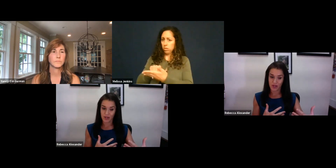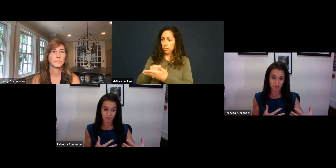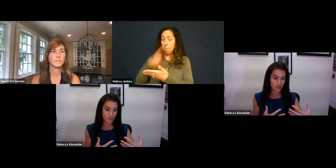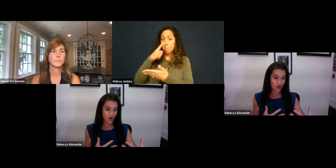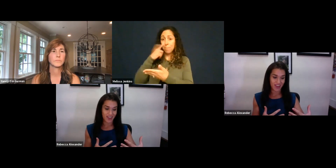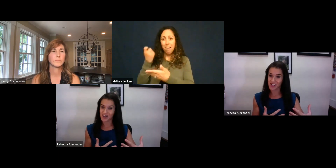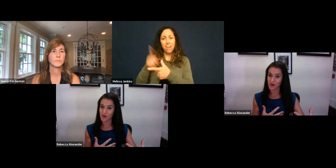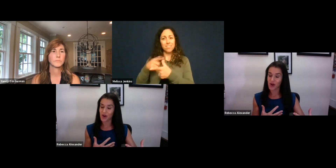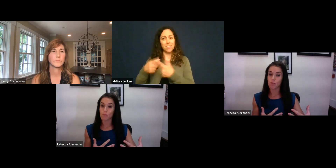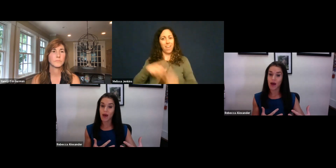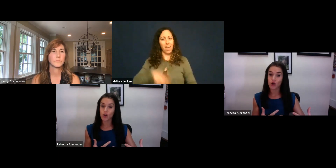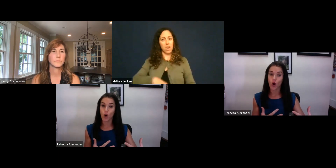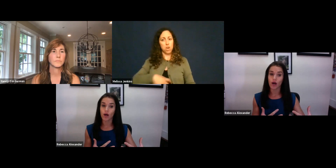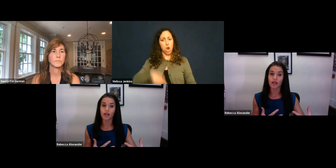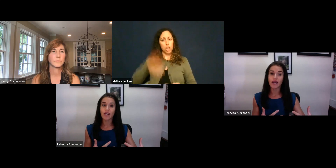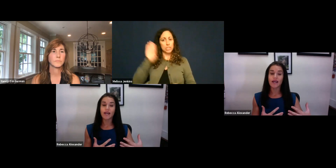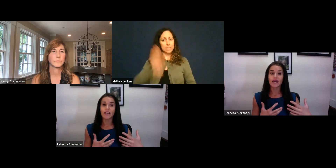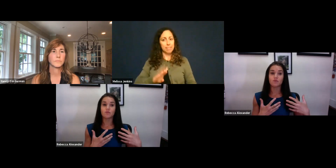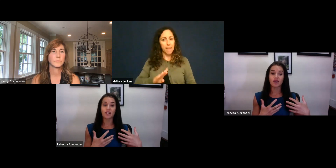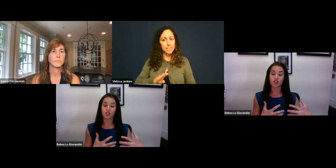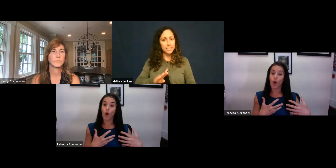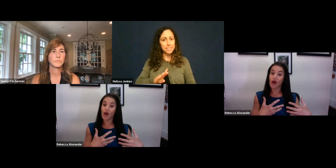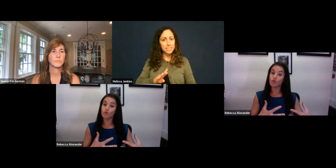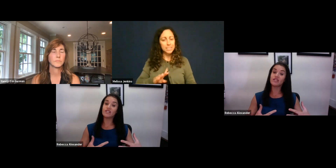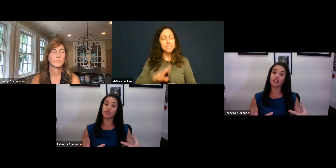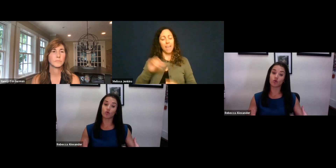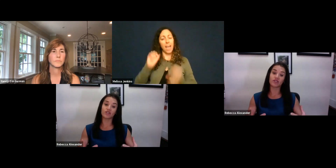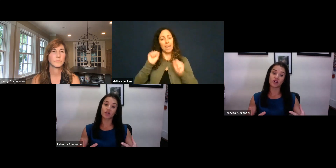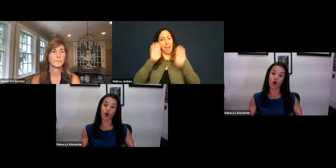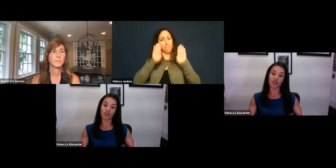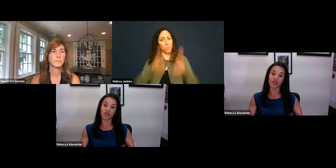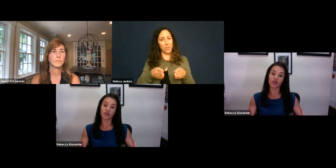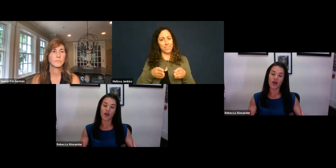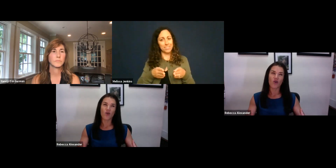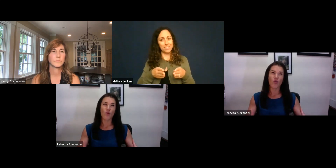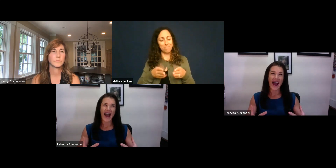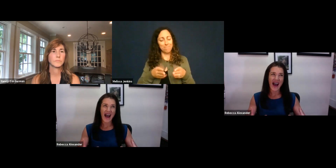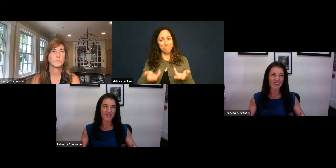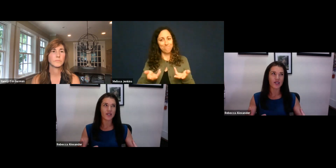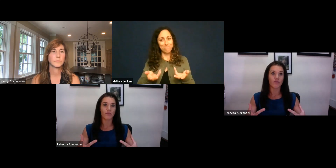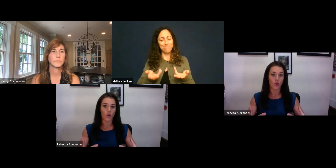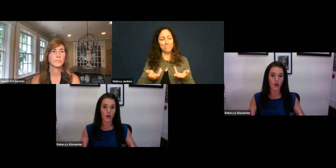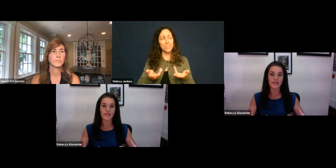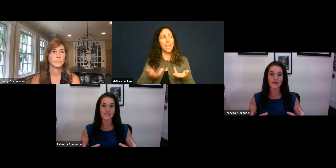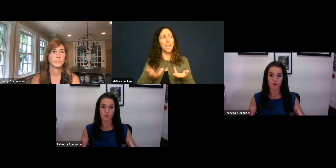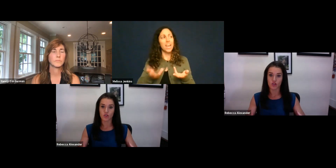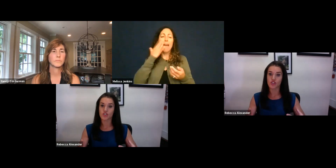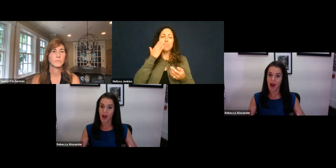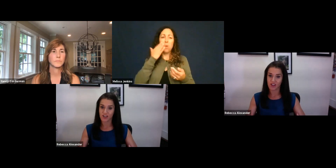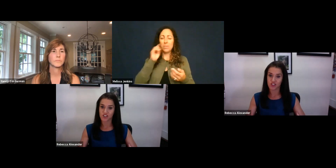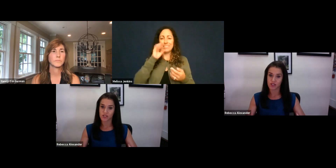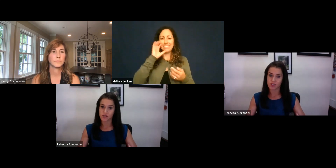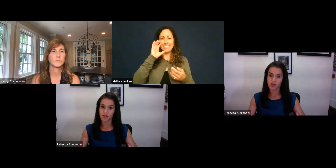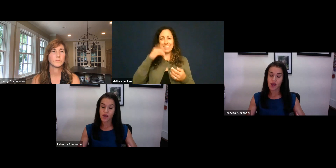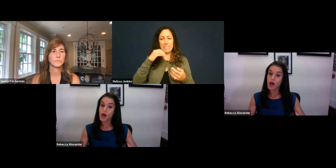and I'm sorry that I don't have a better one, is because when we deal with depression, we have to employ similar strategies.